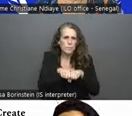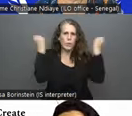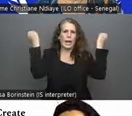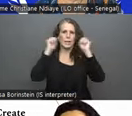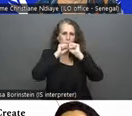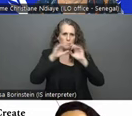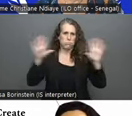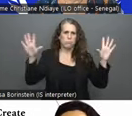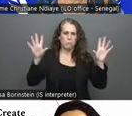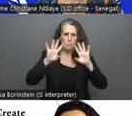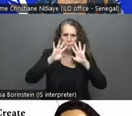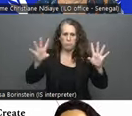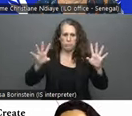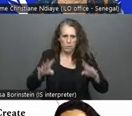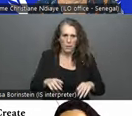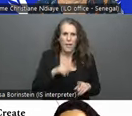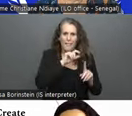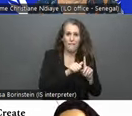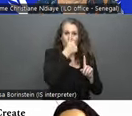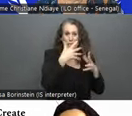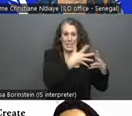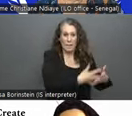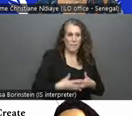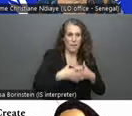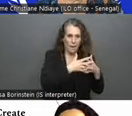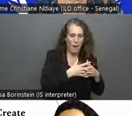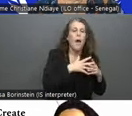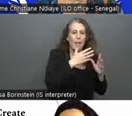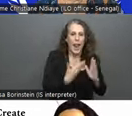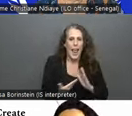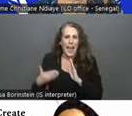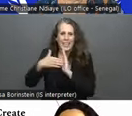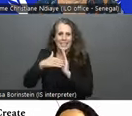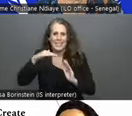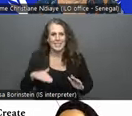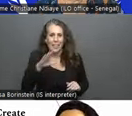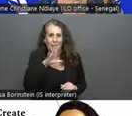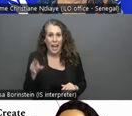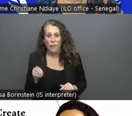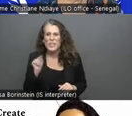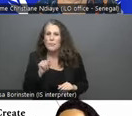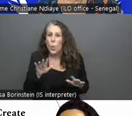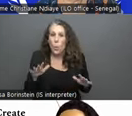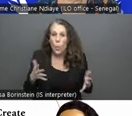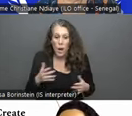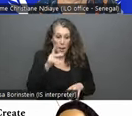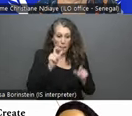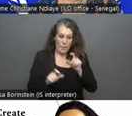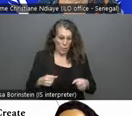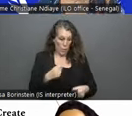extend a chance of Africa, really, to ensure that our employees feel safe to engage in